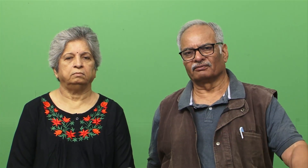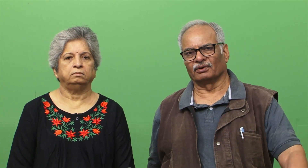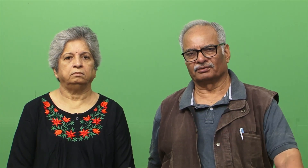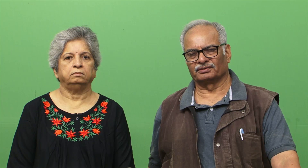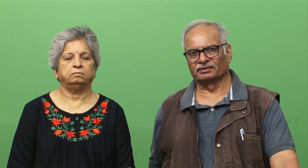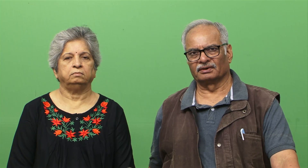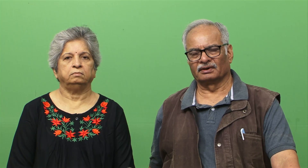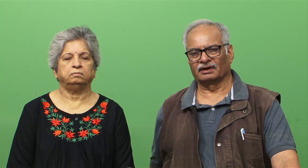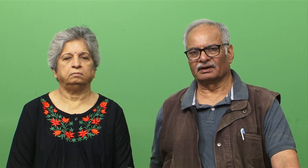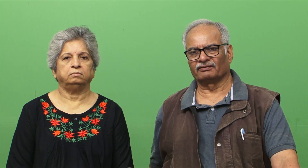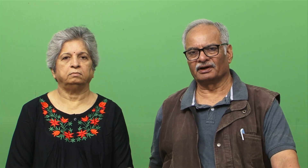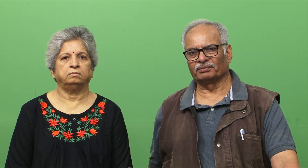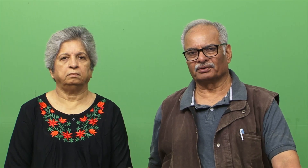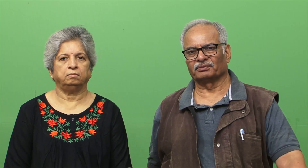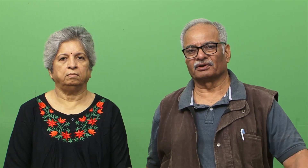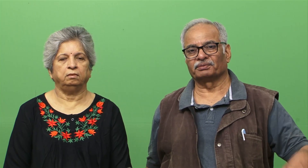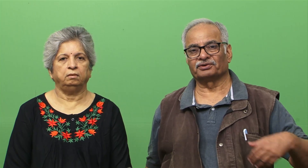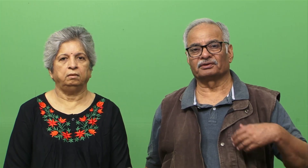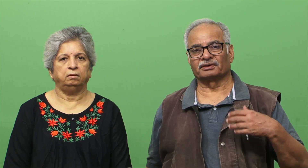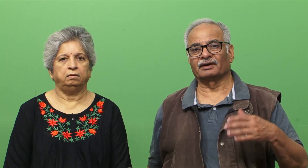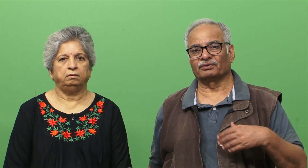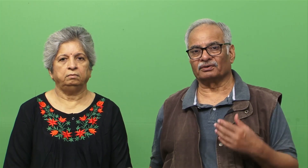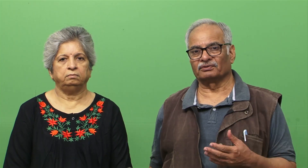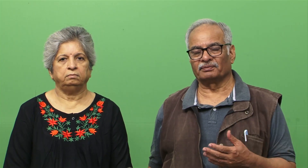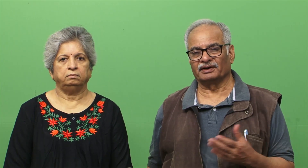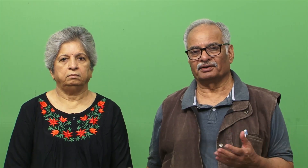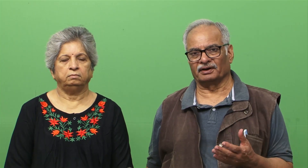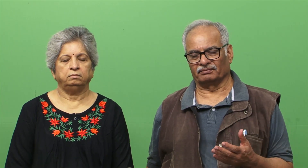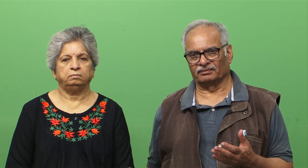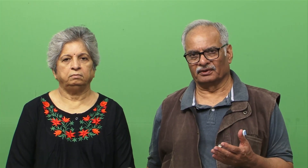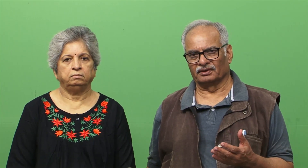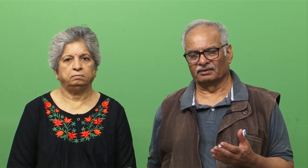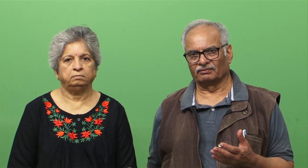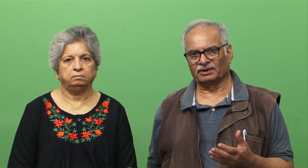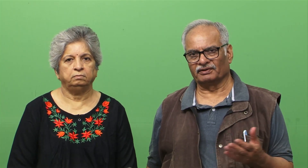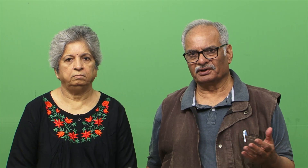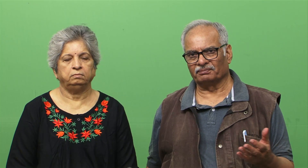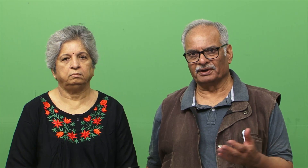W and they are very important because patients can talk to them anytime whatever is happening